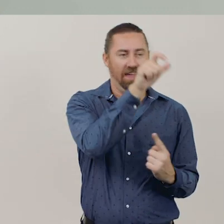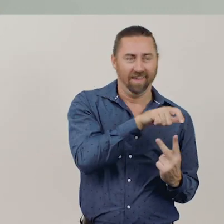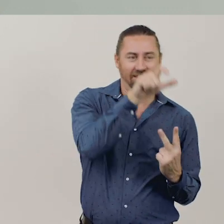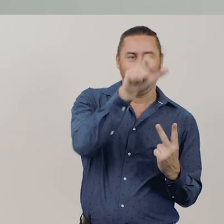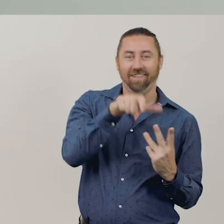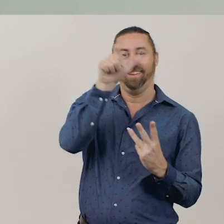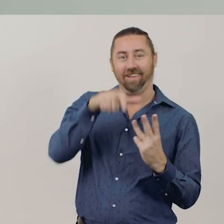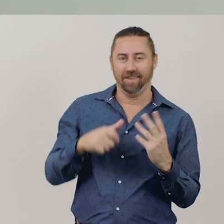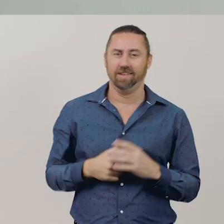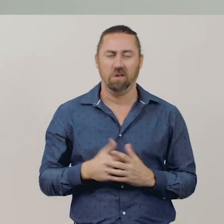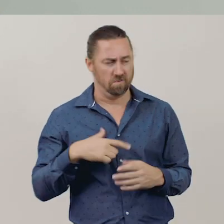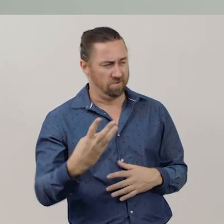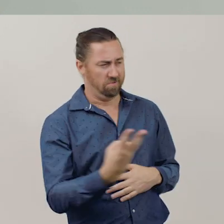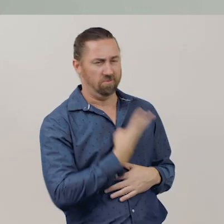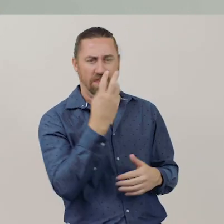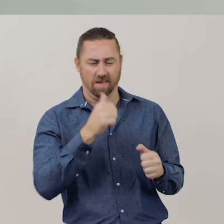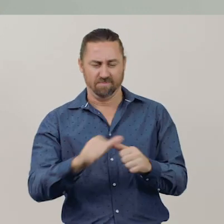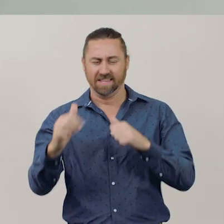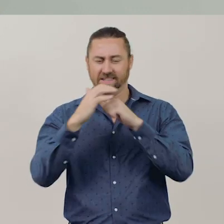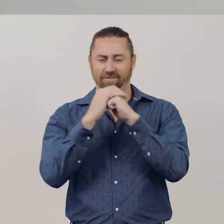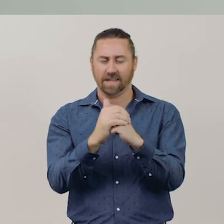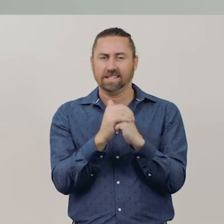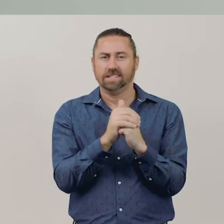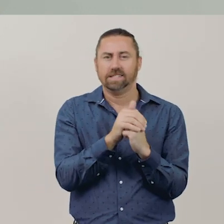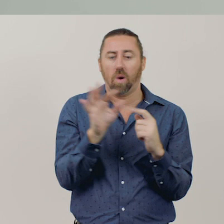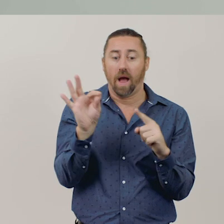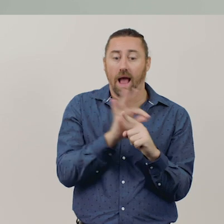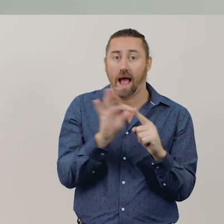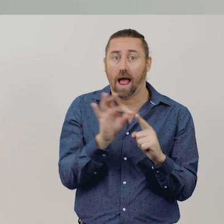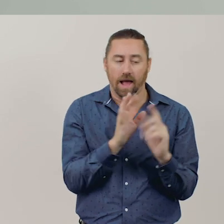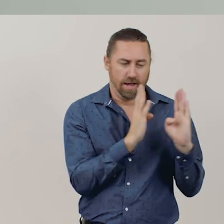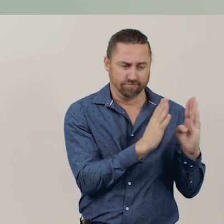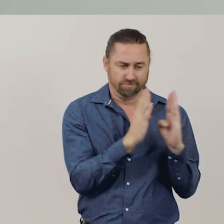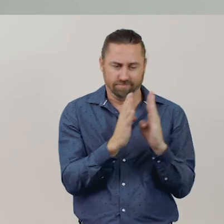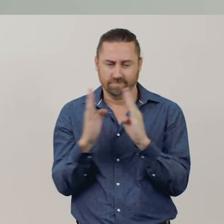Because we’re all best friends, the colours on our flag are all the same size.